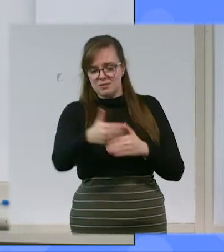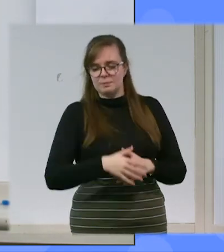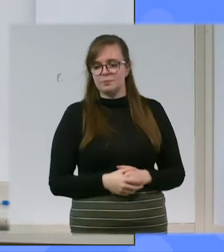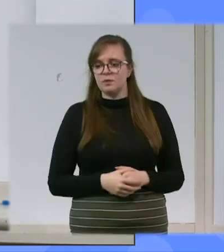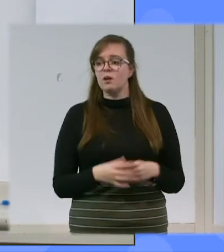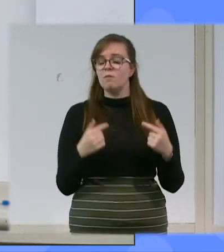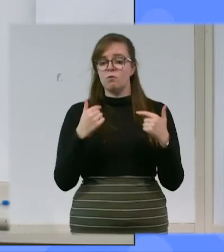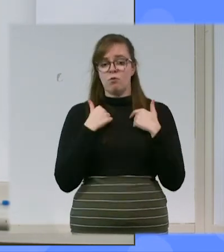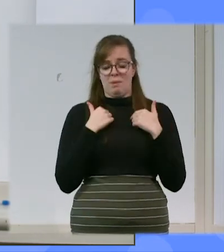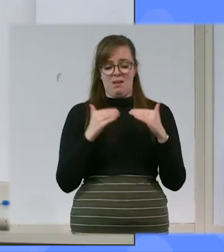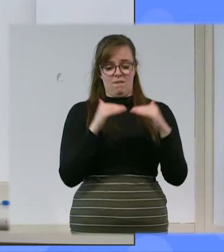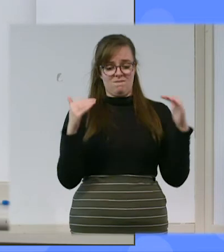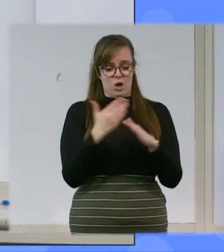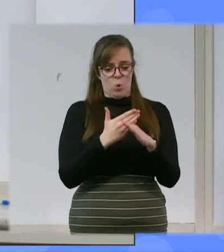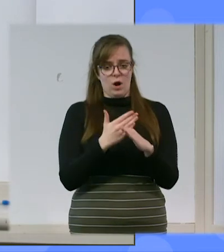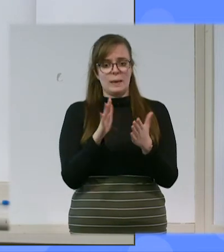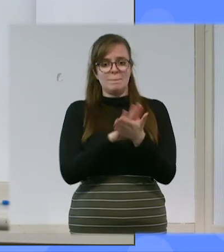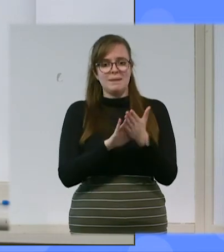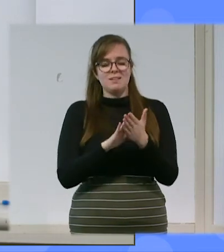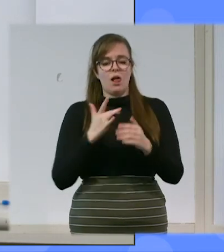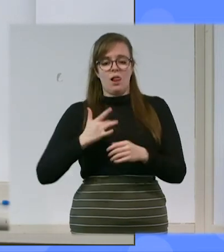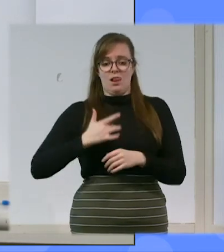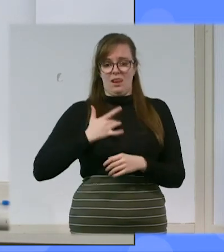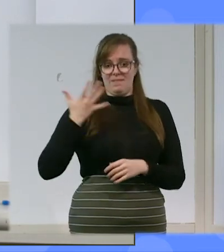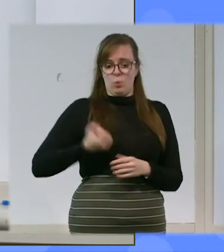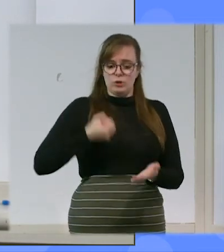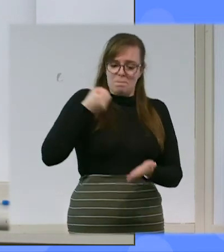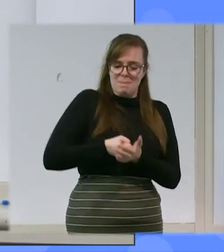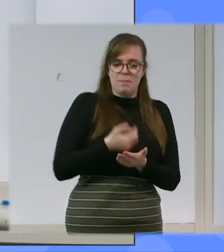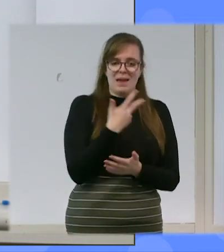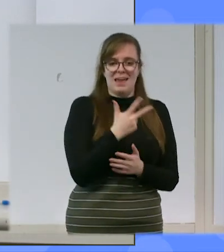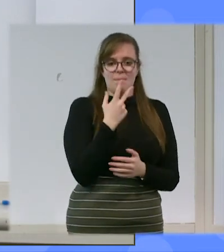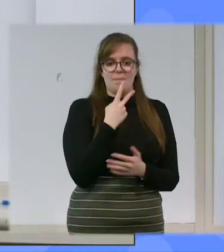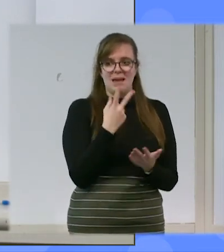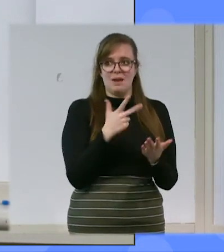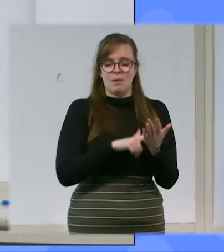minimum it's a living wage 821 in the UK we've nice to overcomplicate us beyond